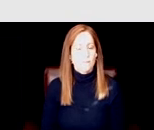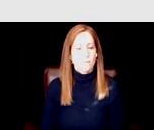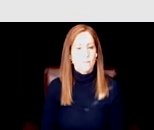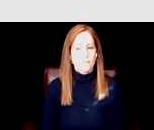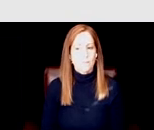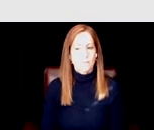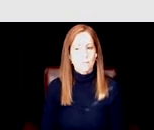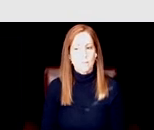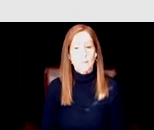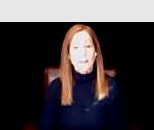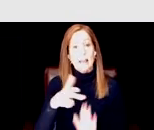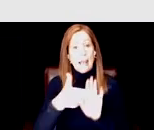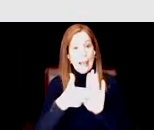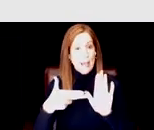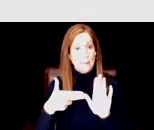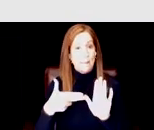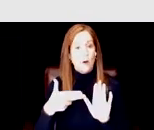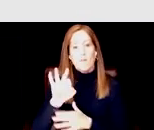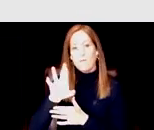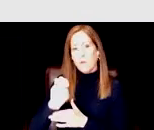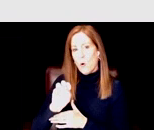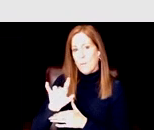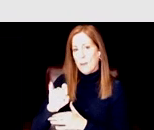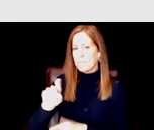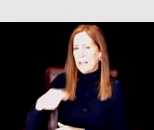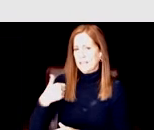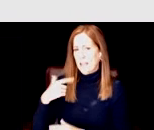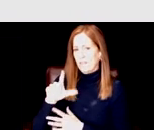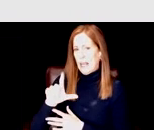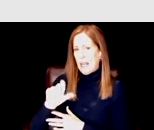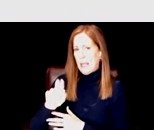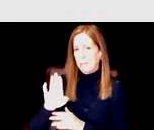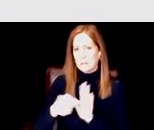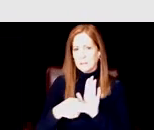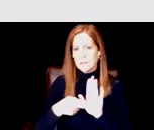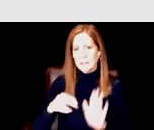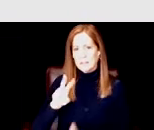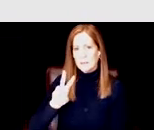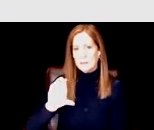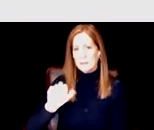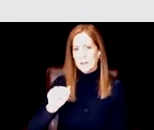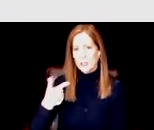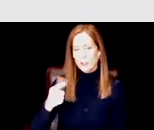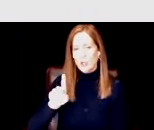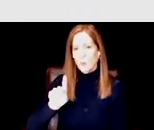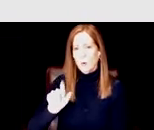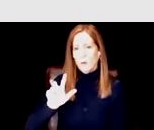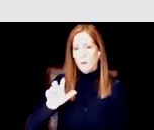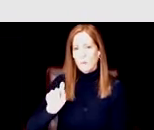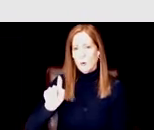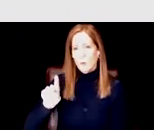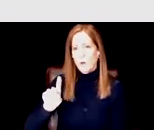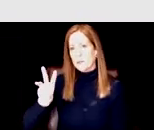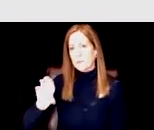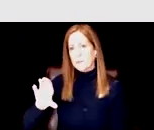Label. Form elements must have labels-- WCAG 1.3.1 and 3.3.2.